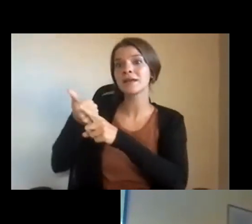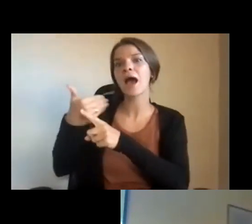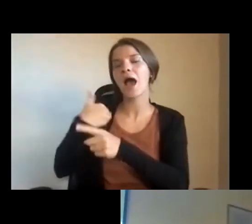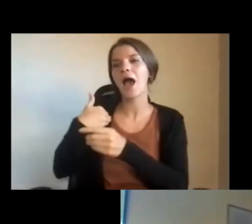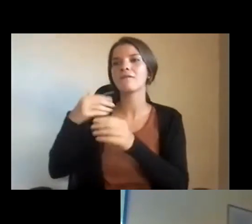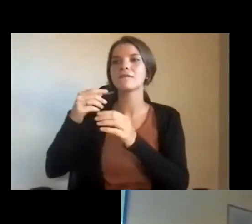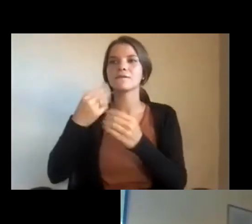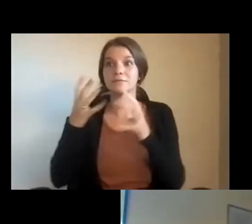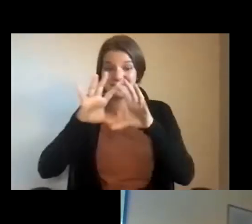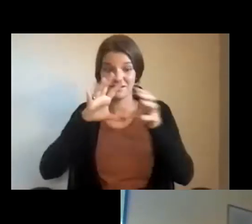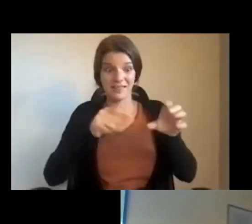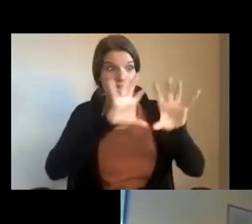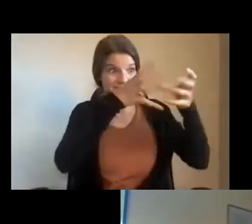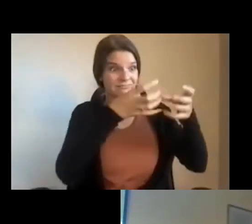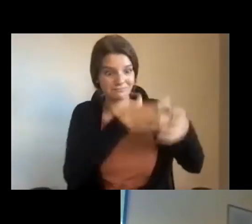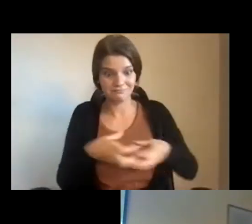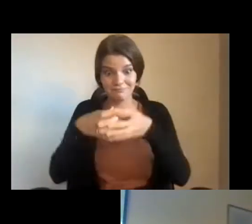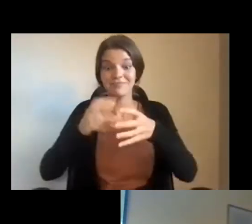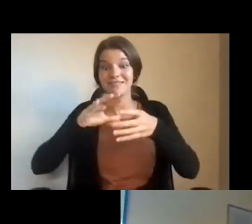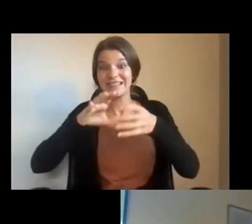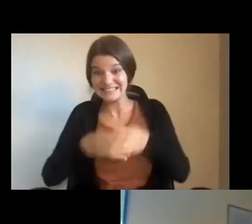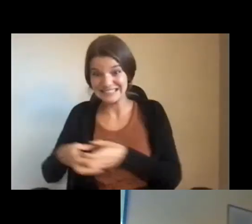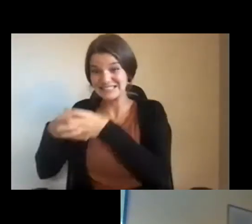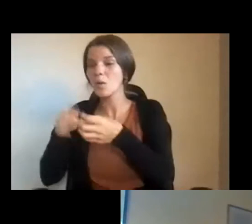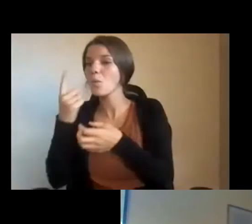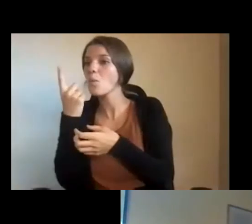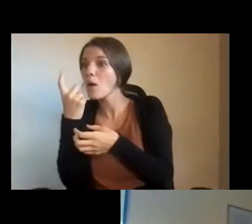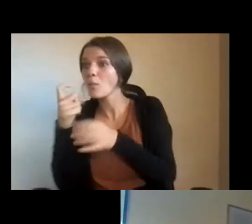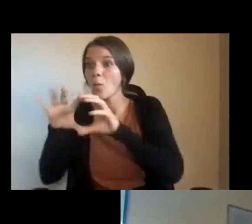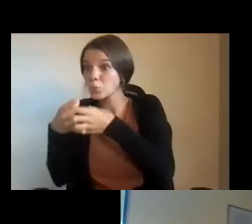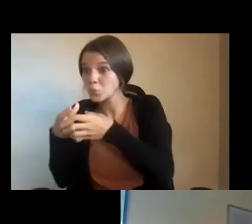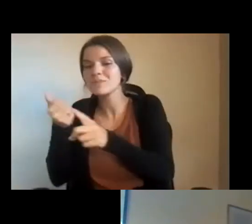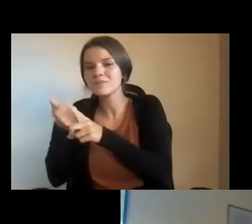or that we're waiting to receive their vaccination verification. We still have got a little